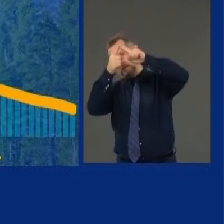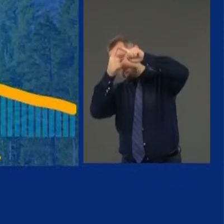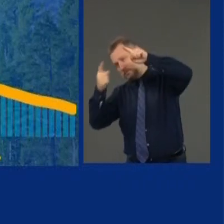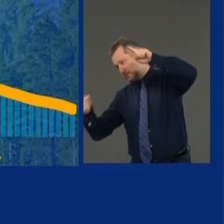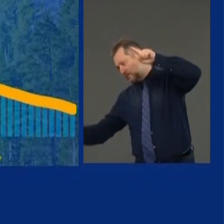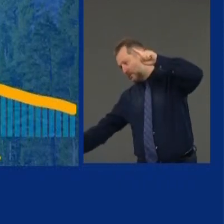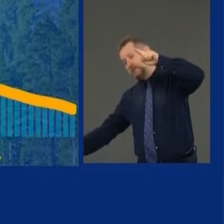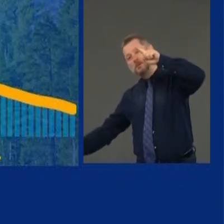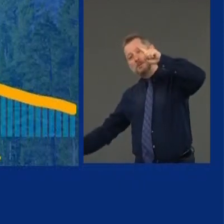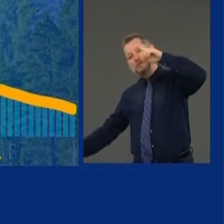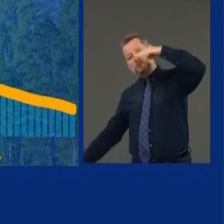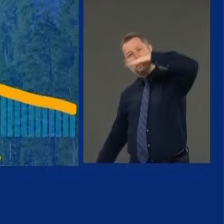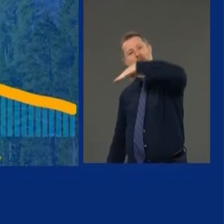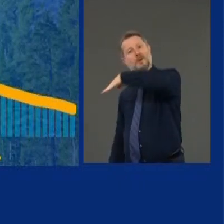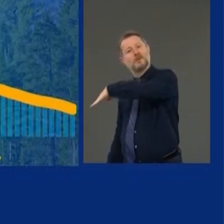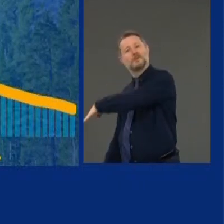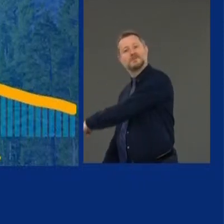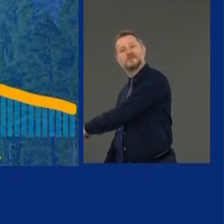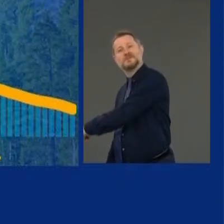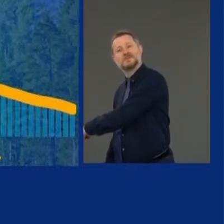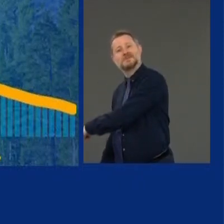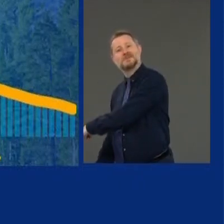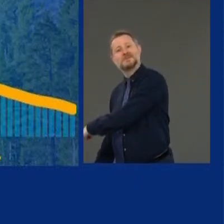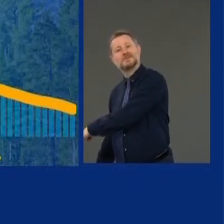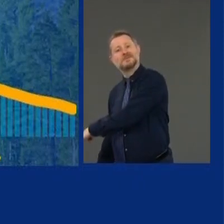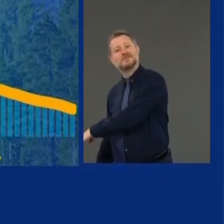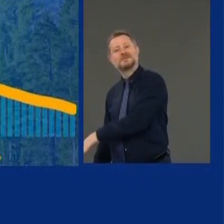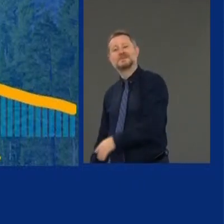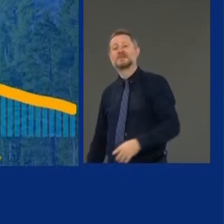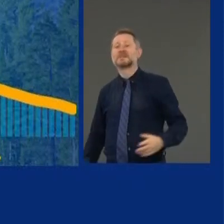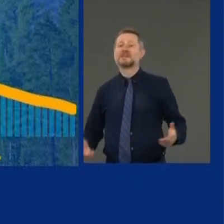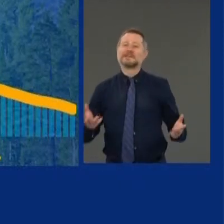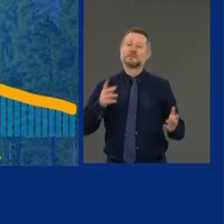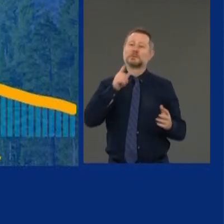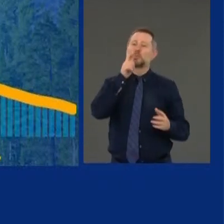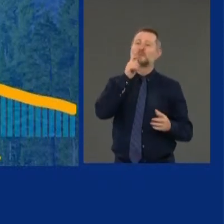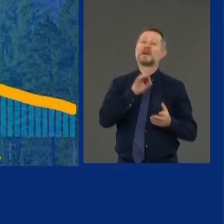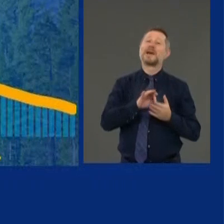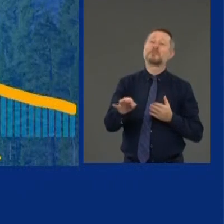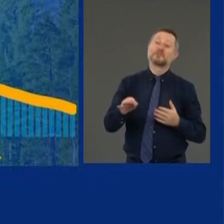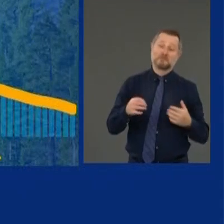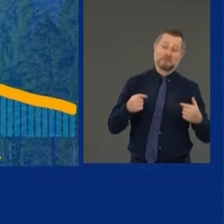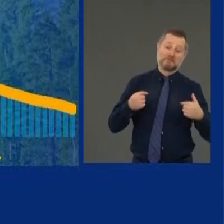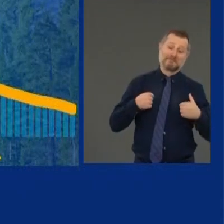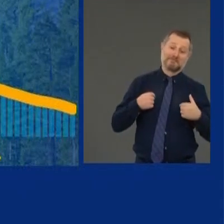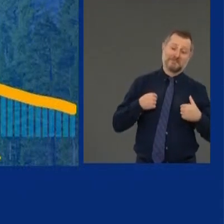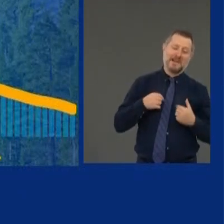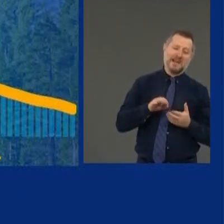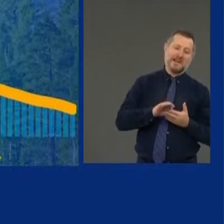MOUNTAIN.